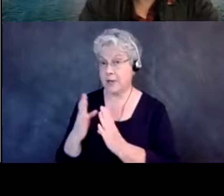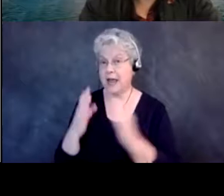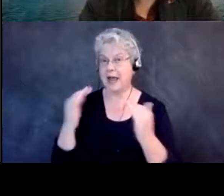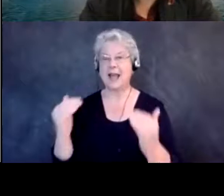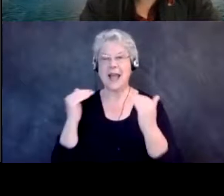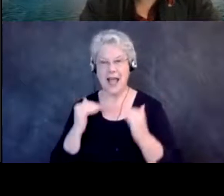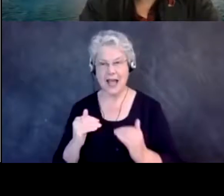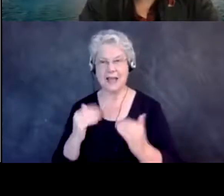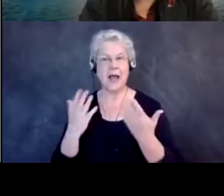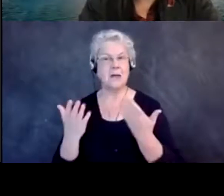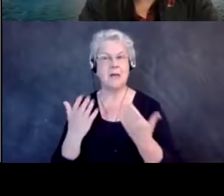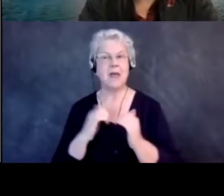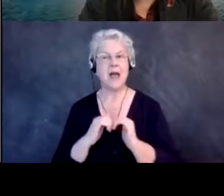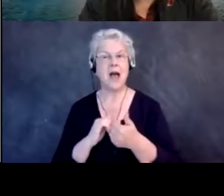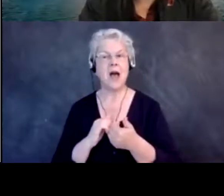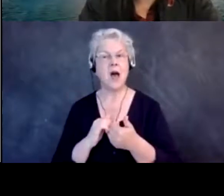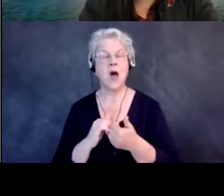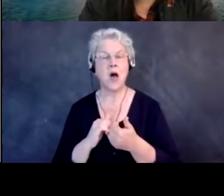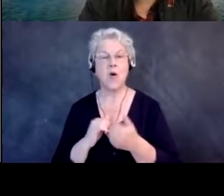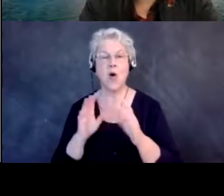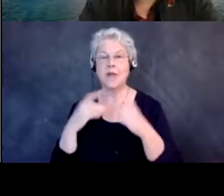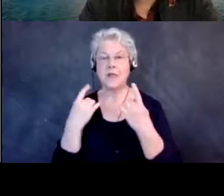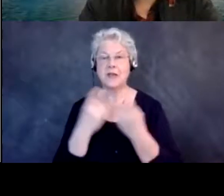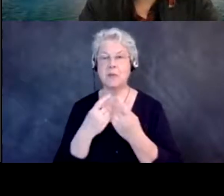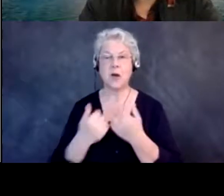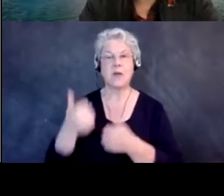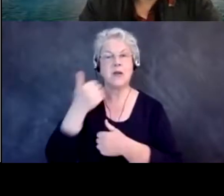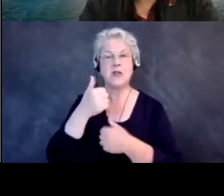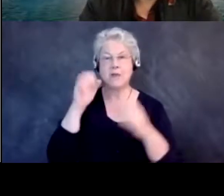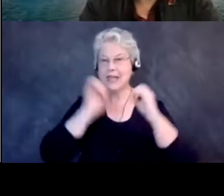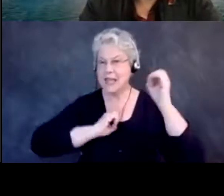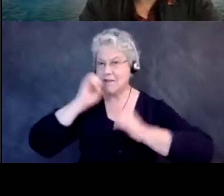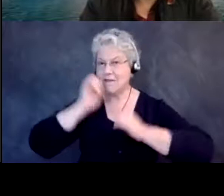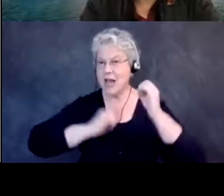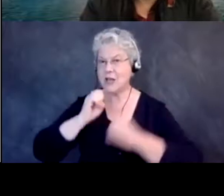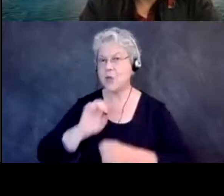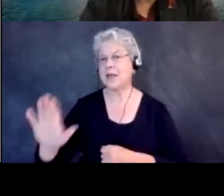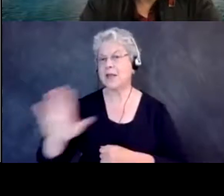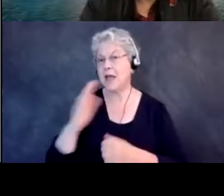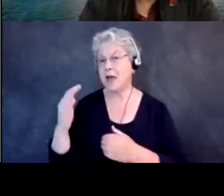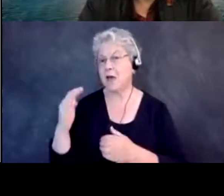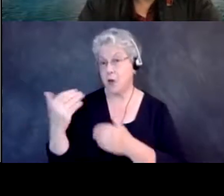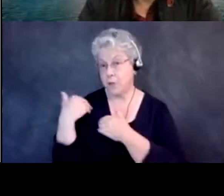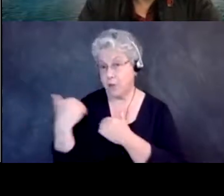be how the department heads are evaluated in their job positions. And then finally,